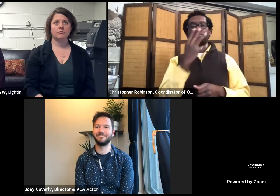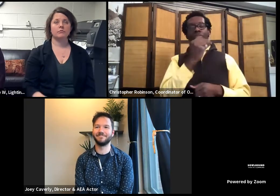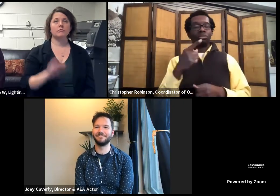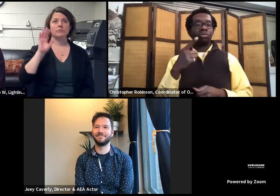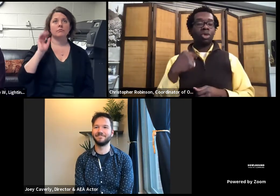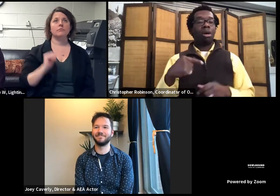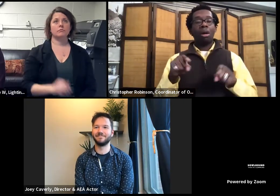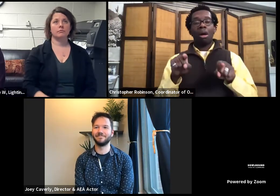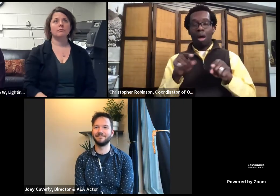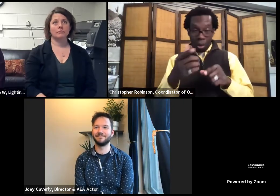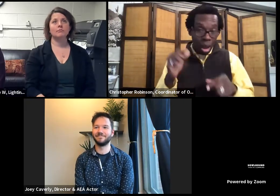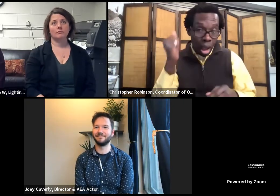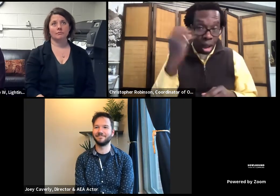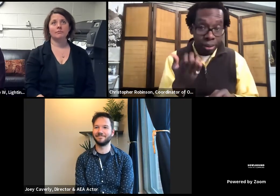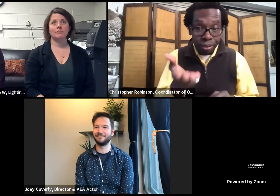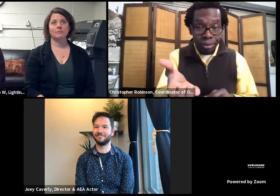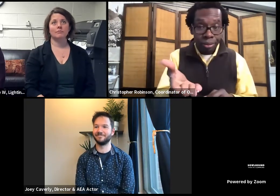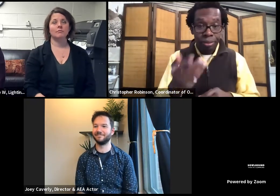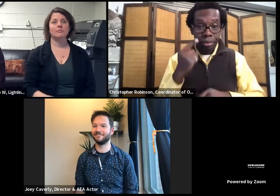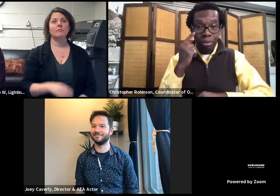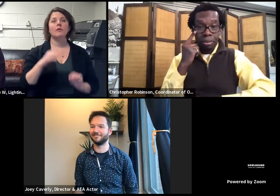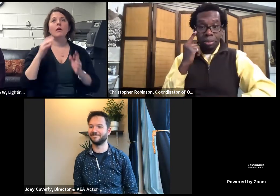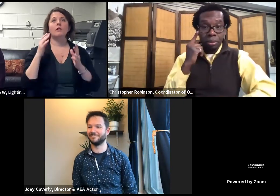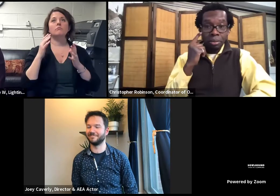Great, beautiful. Oh, Annie.